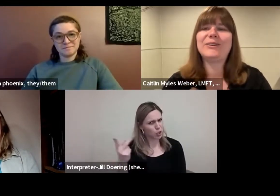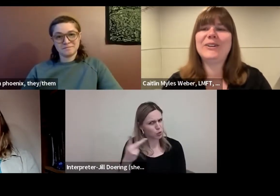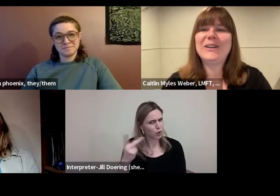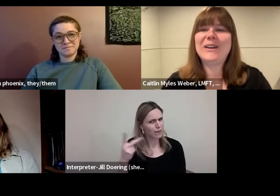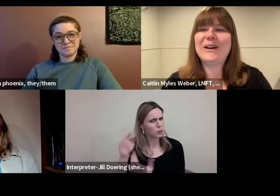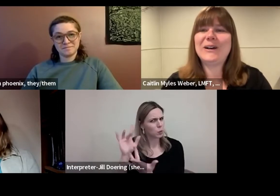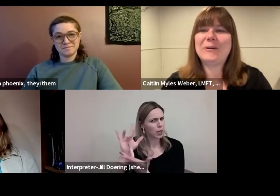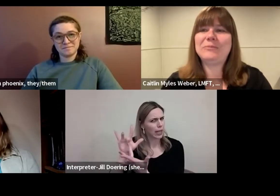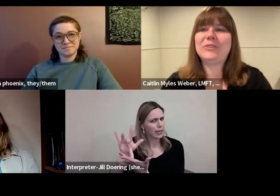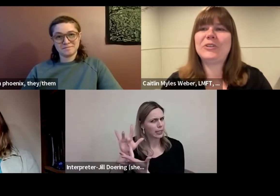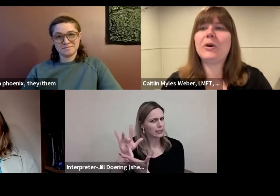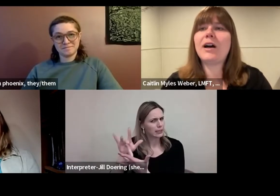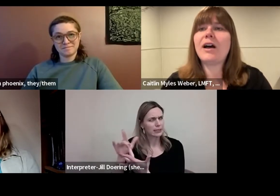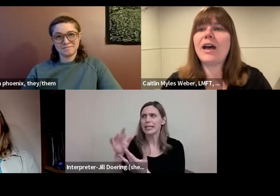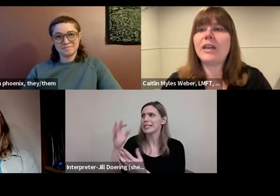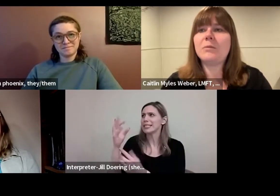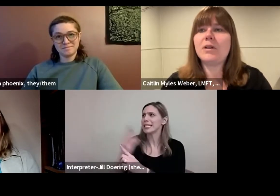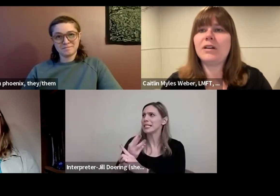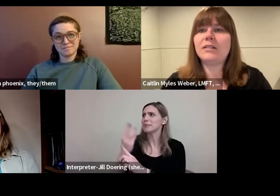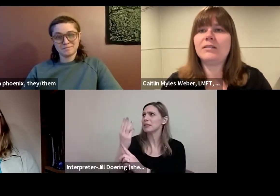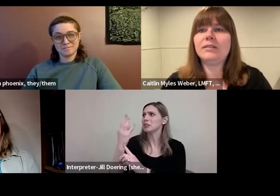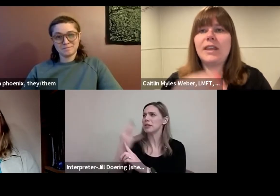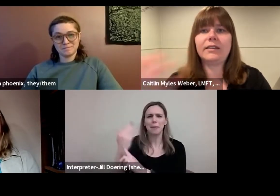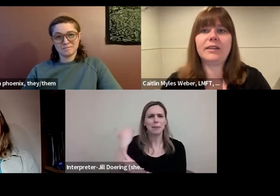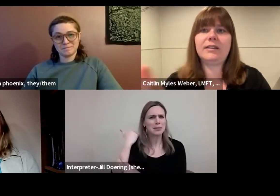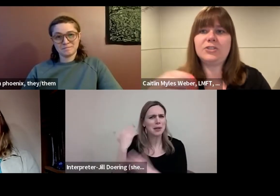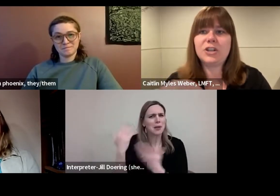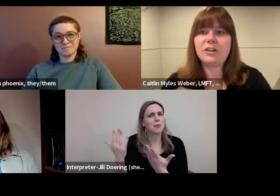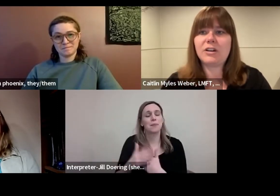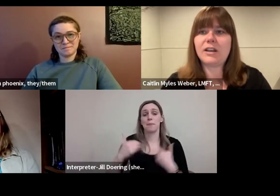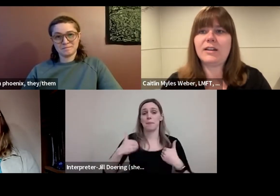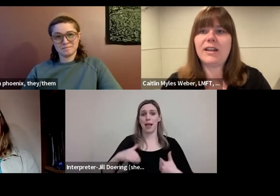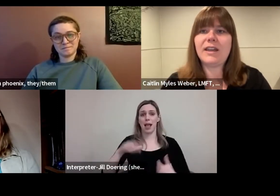So I am Caitlin, she/her again